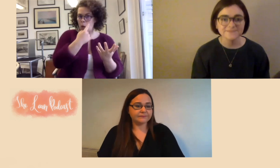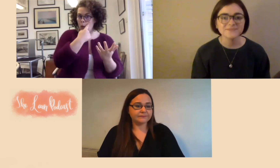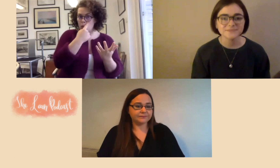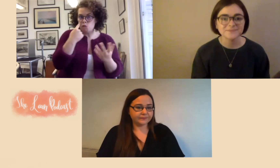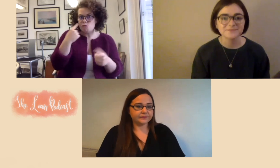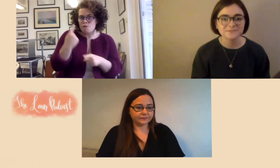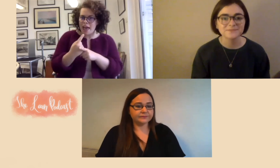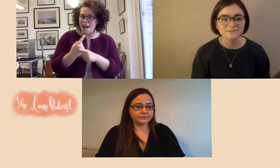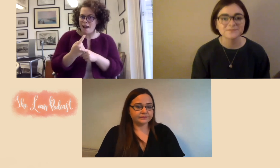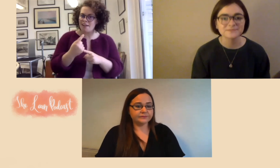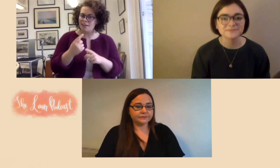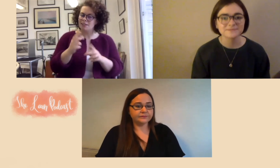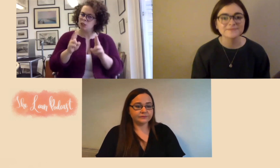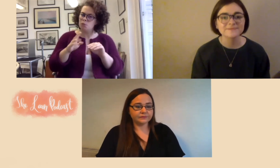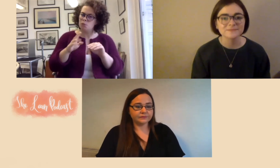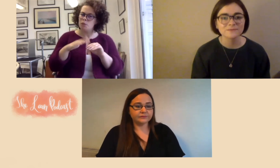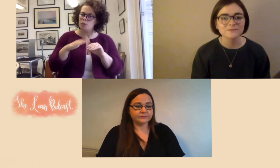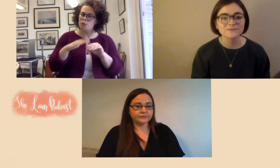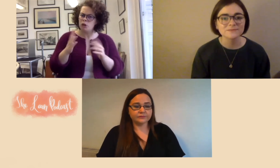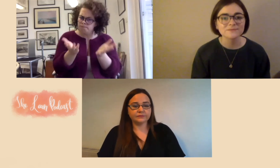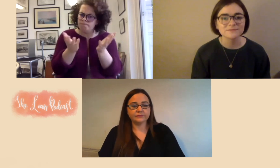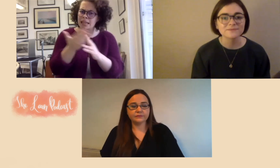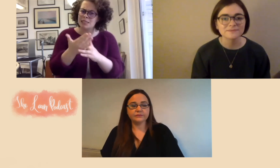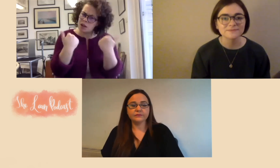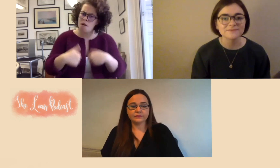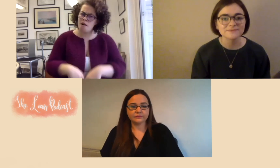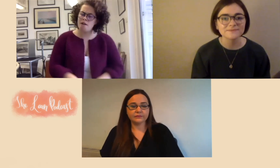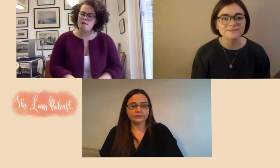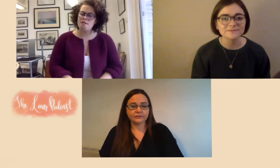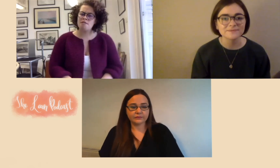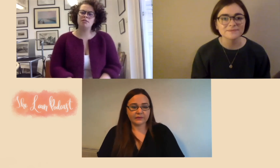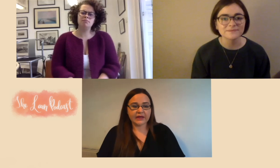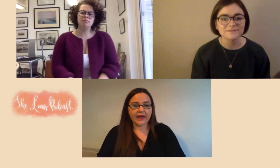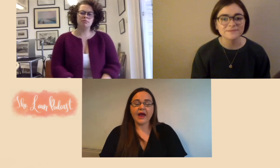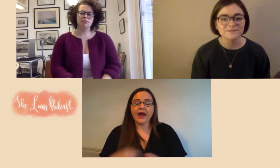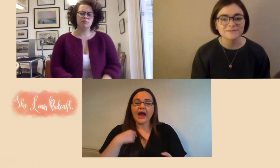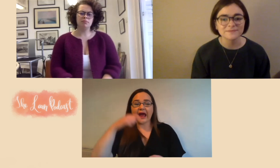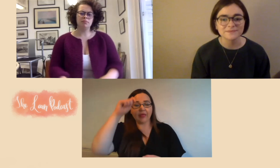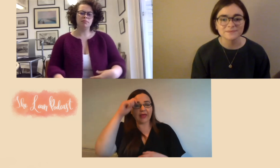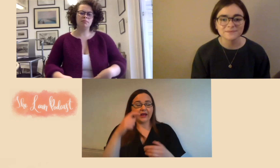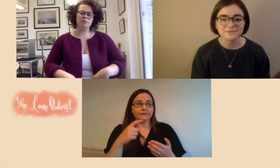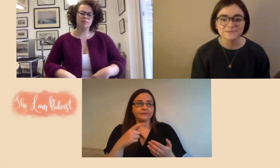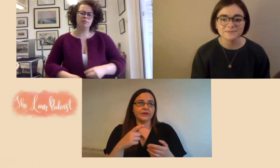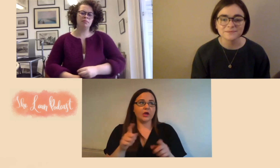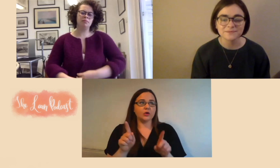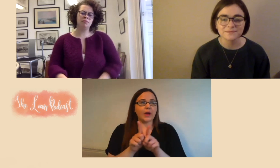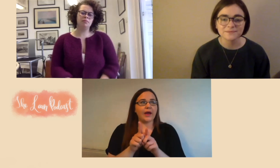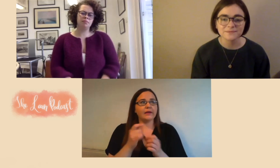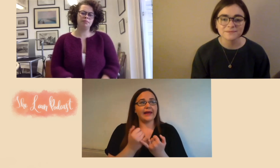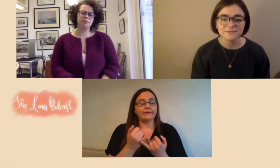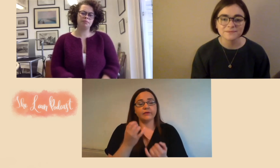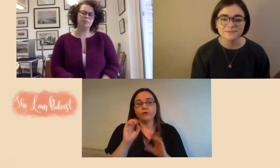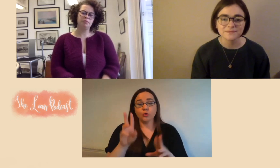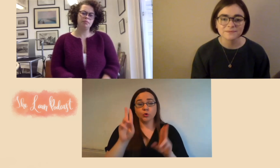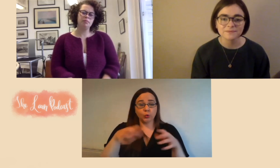We need to get people's attention back on it, especially that because we have the proof to evidence that. Yeah, and as well as that,